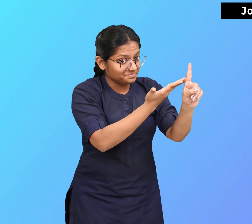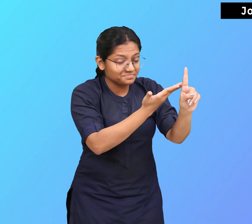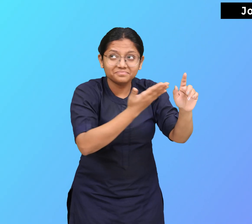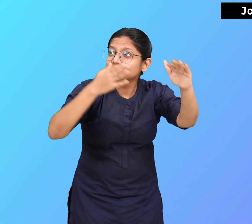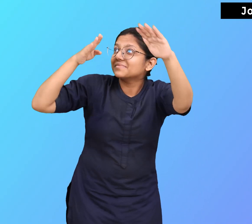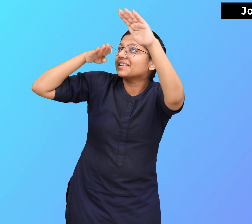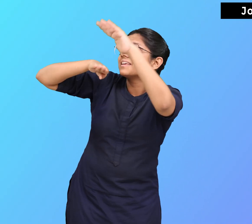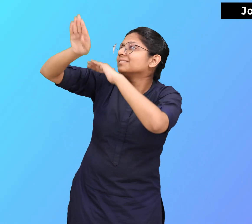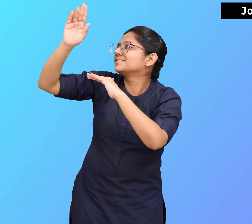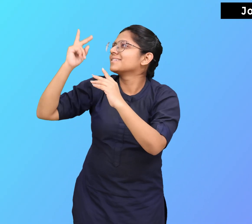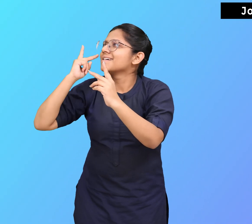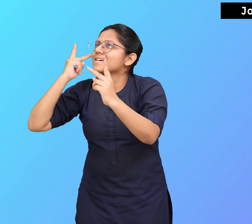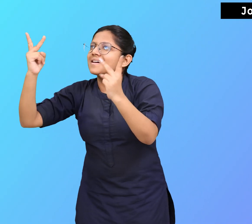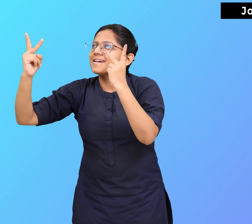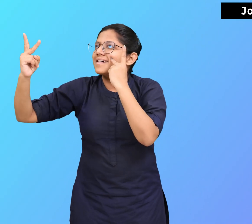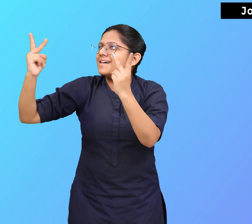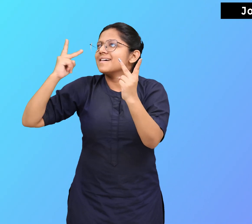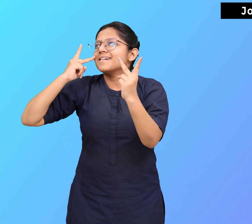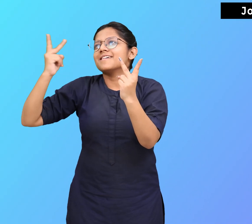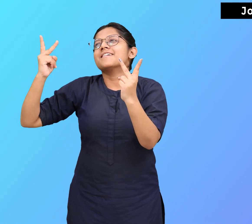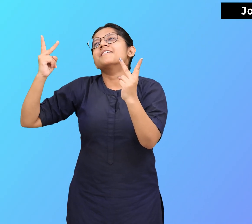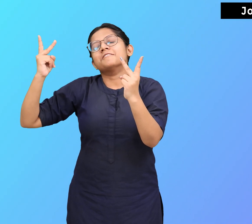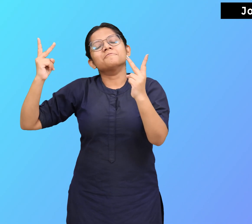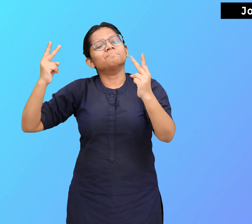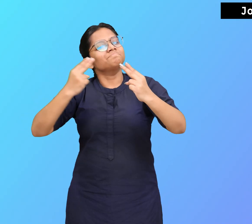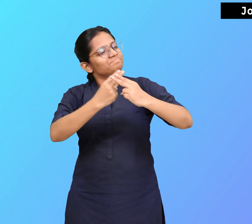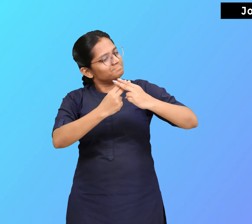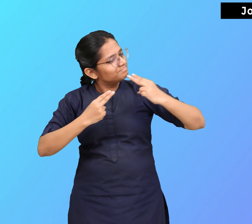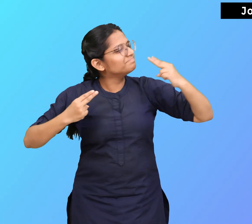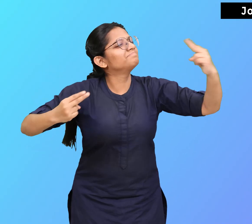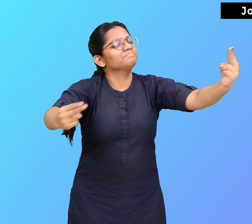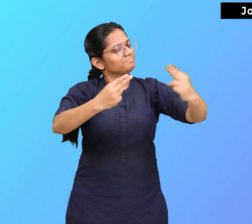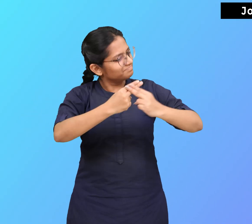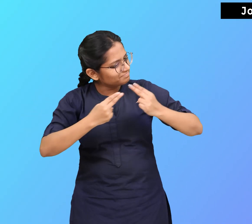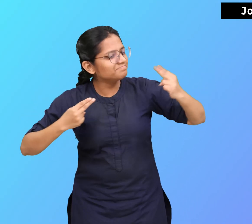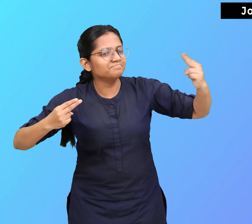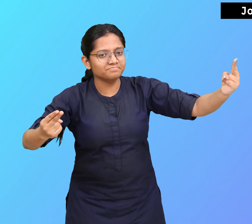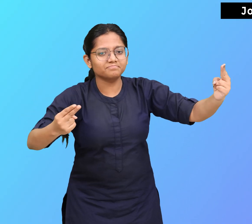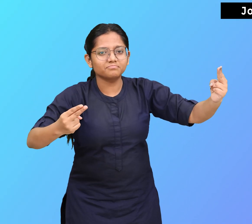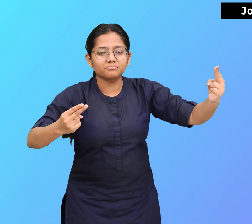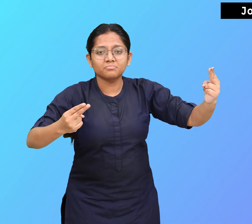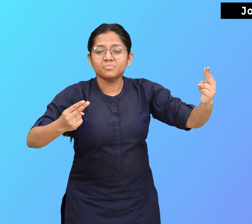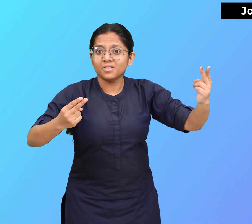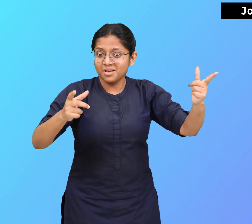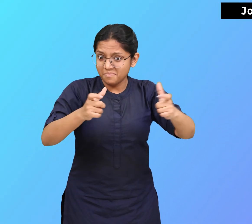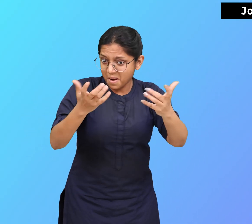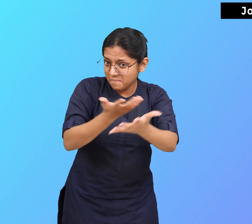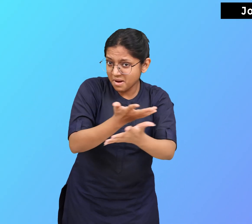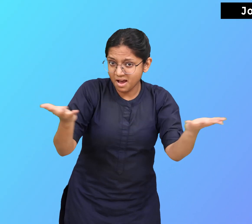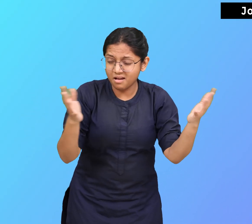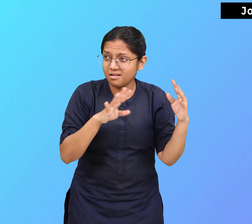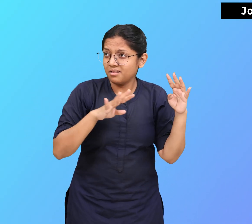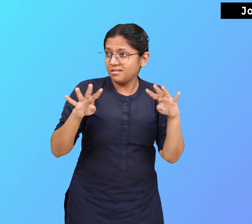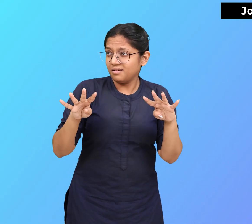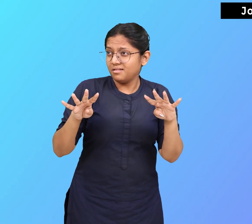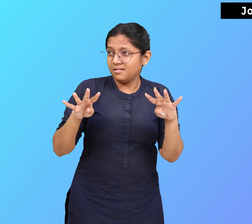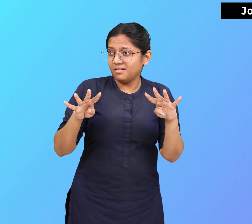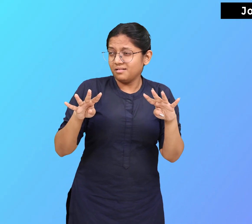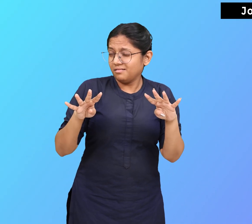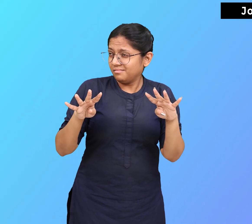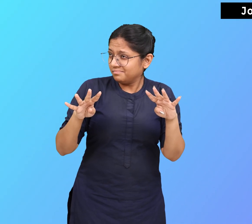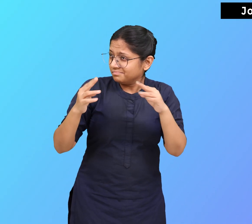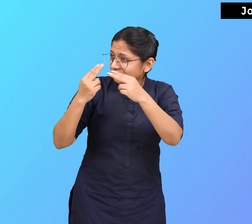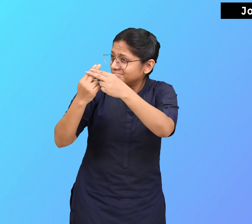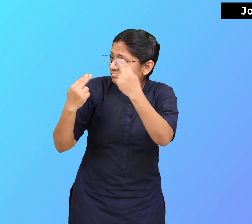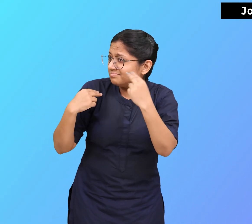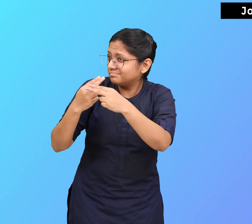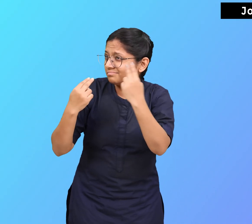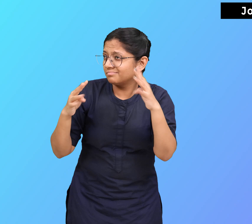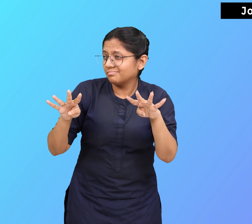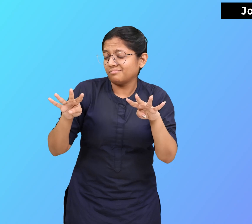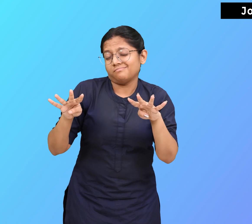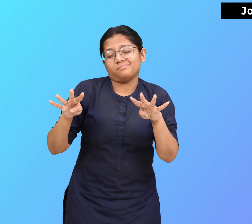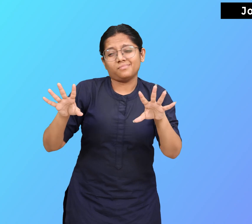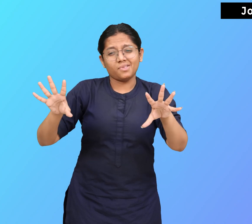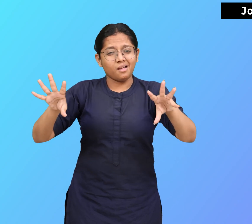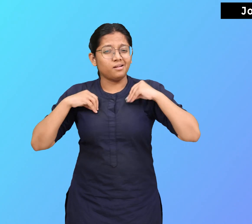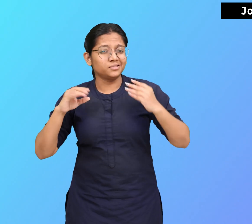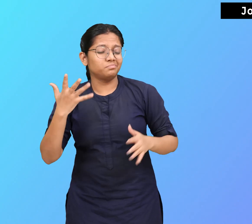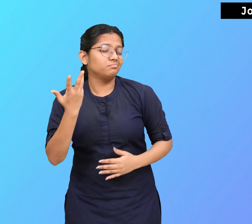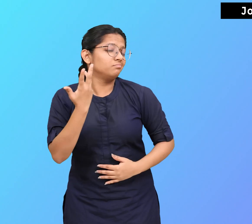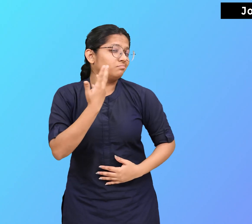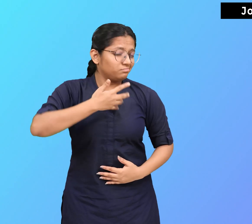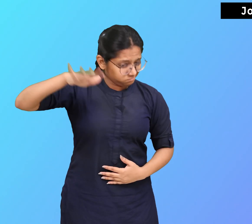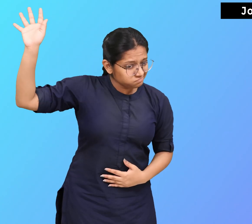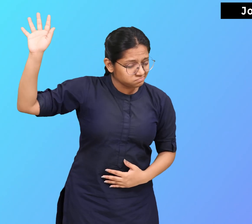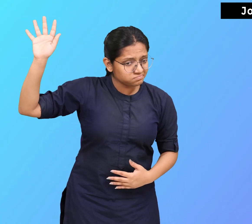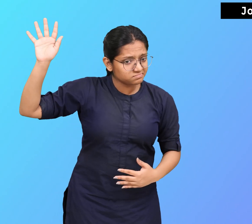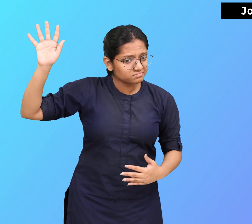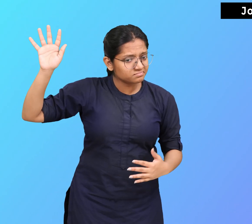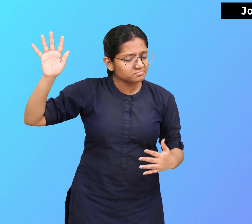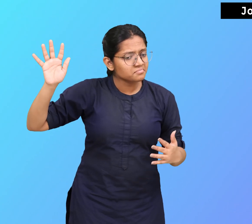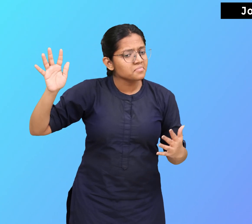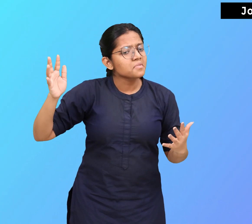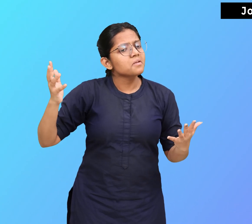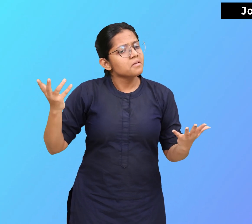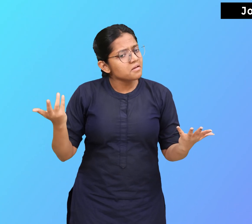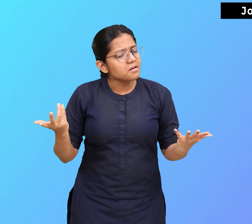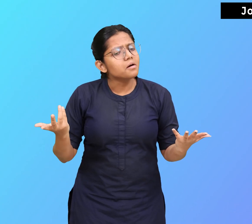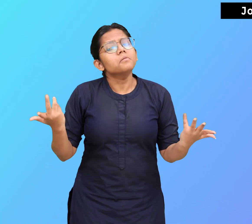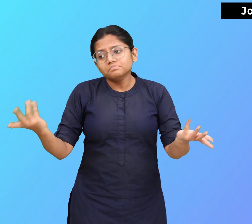He tells what he has seen and heard, but people don’t accept what he says.